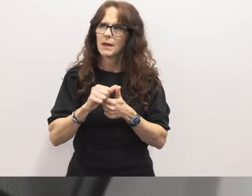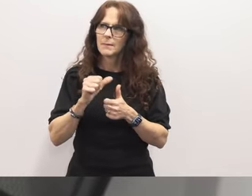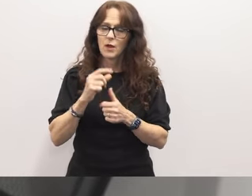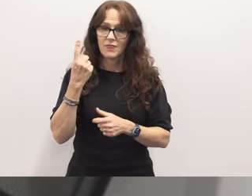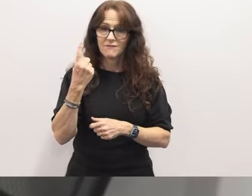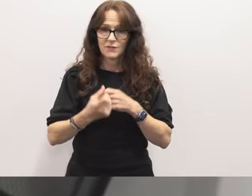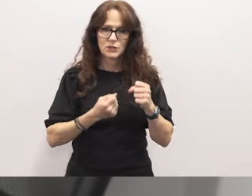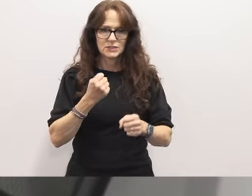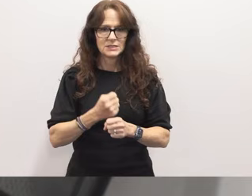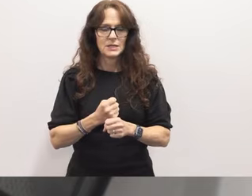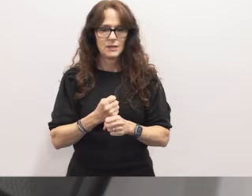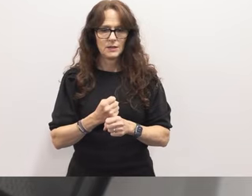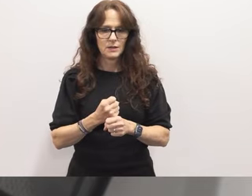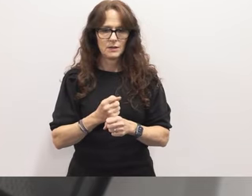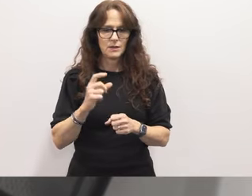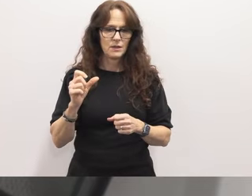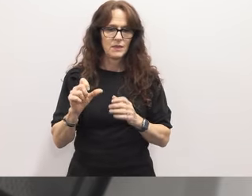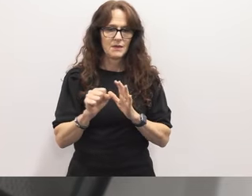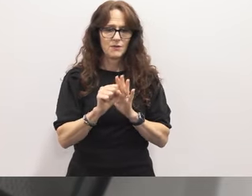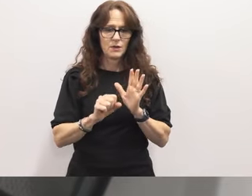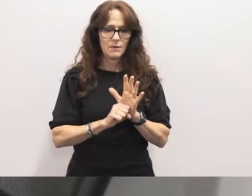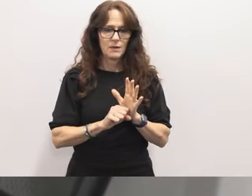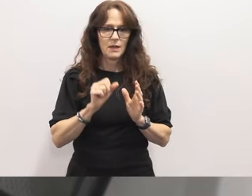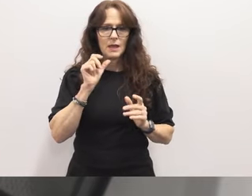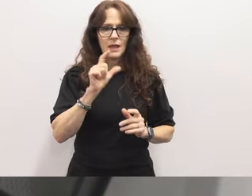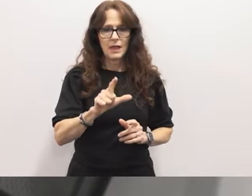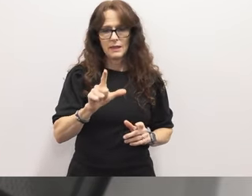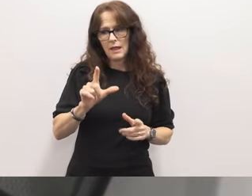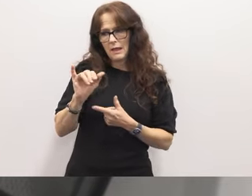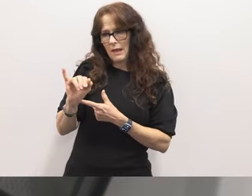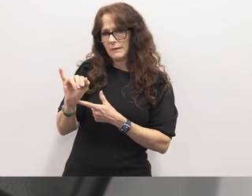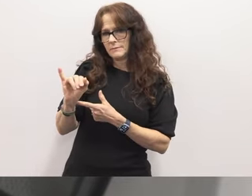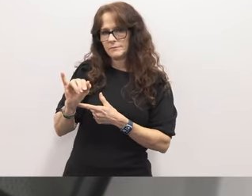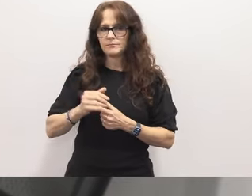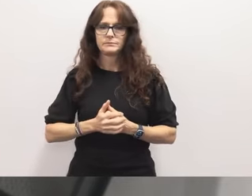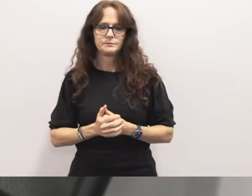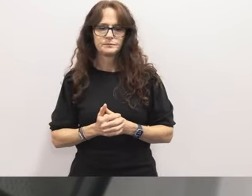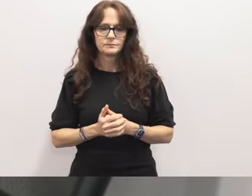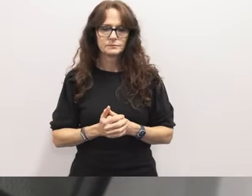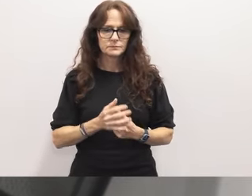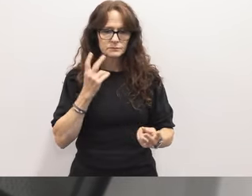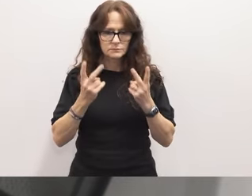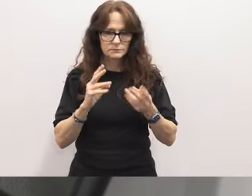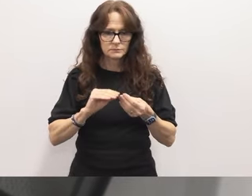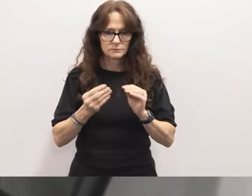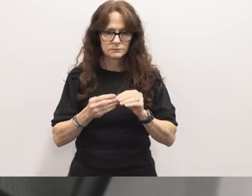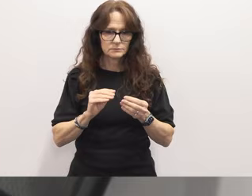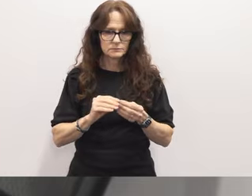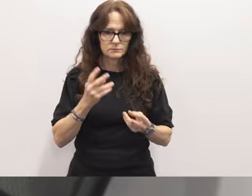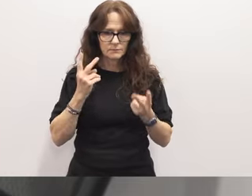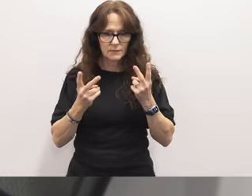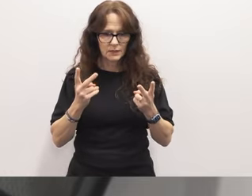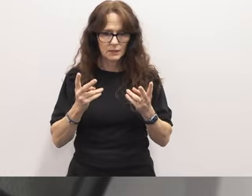that first semester we were working on LLI. We looked at our data, we looked in January and we're like,